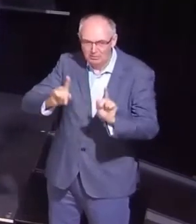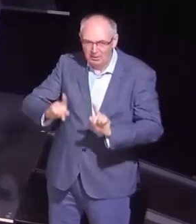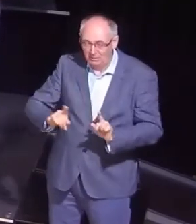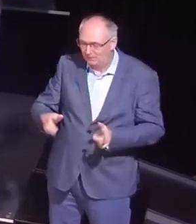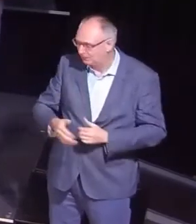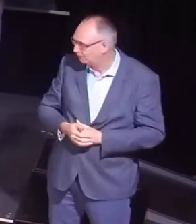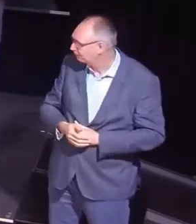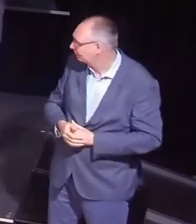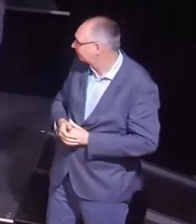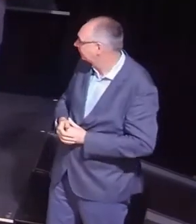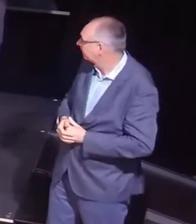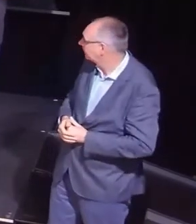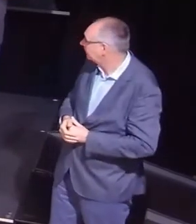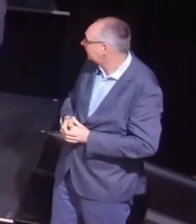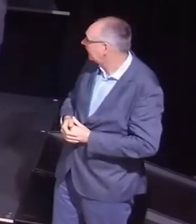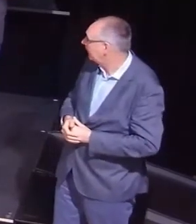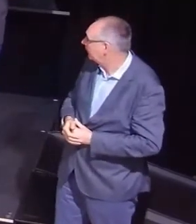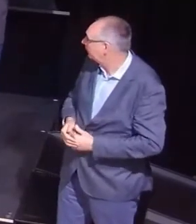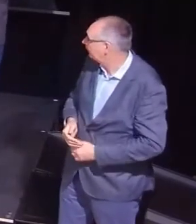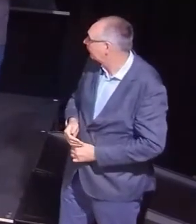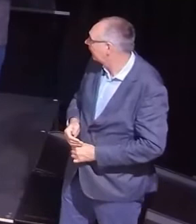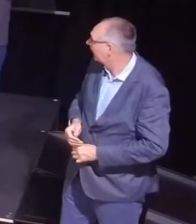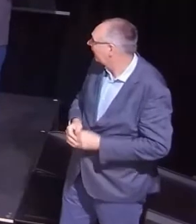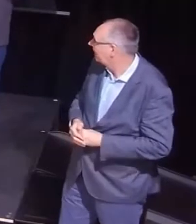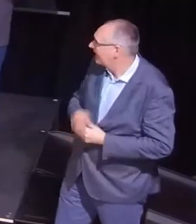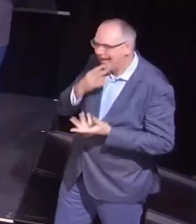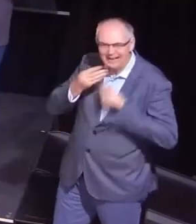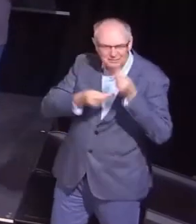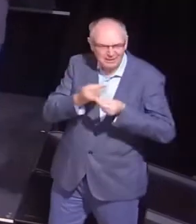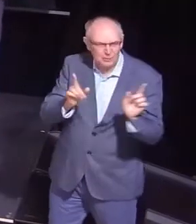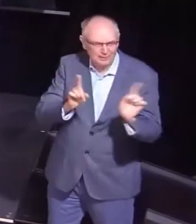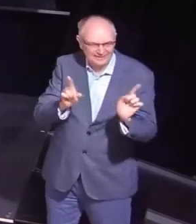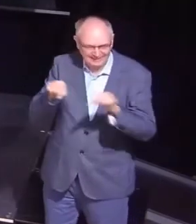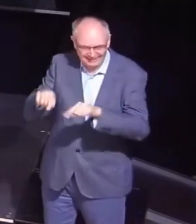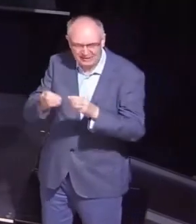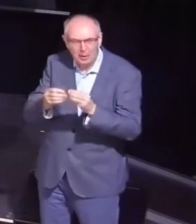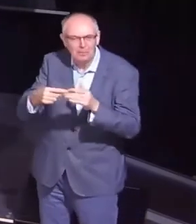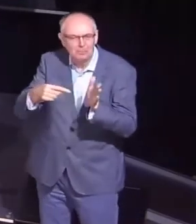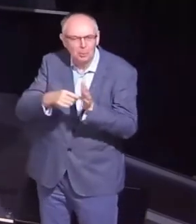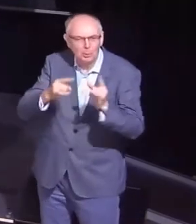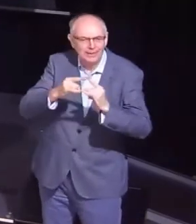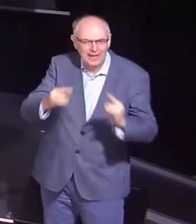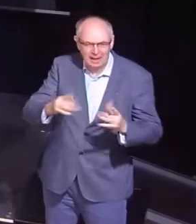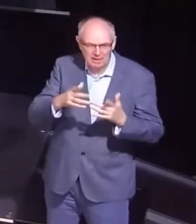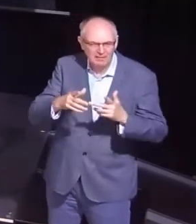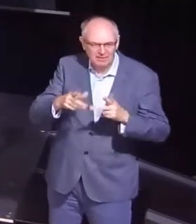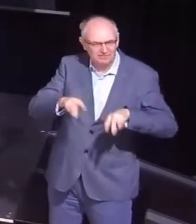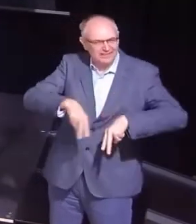So to give you an idea of what boot camp is about I want to show you a very short video that kind of...